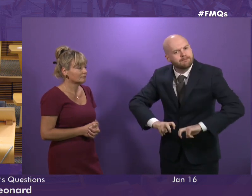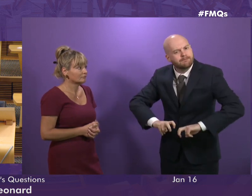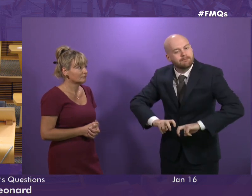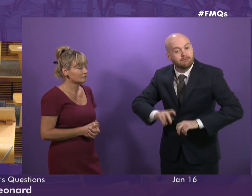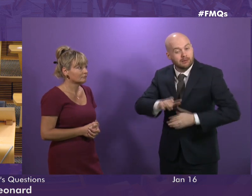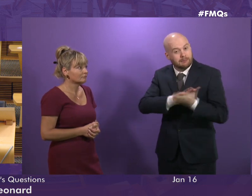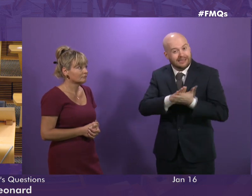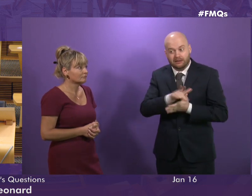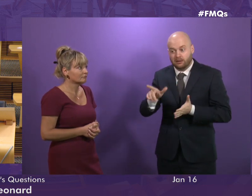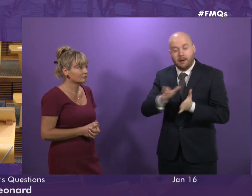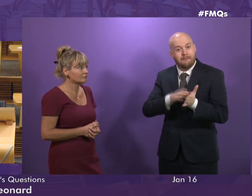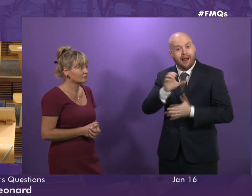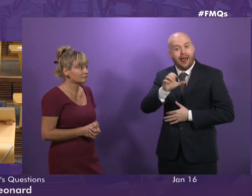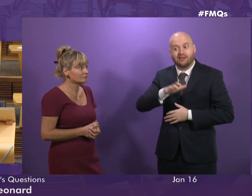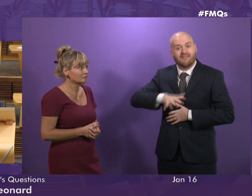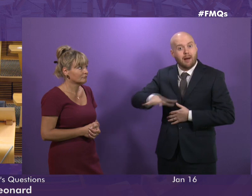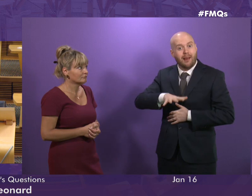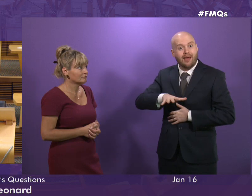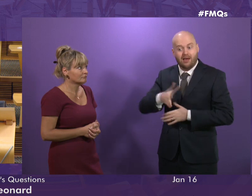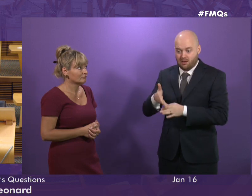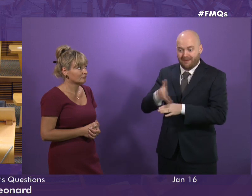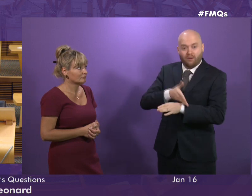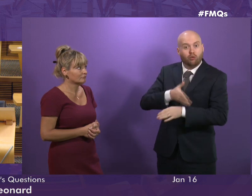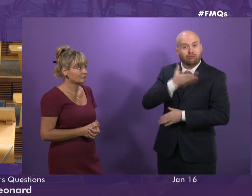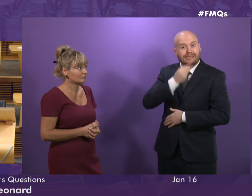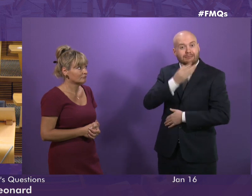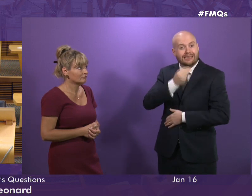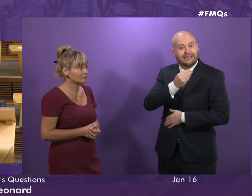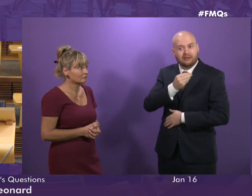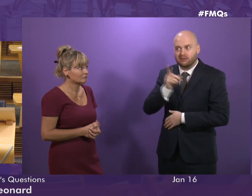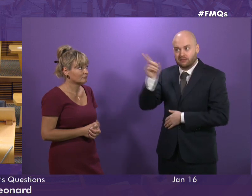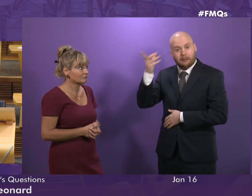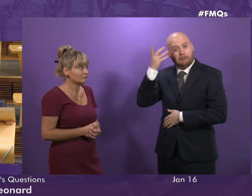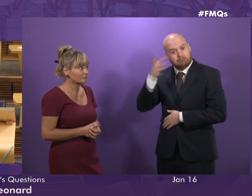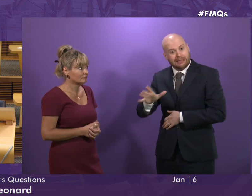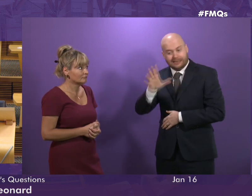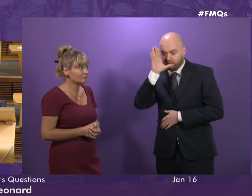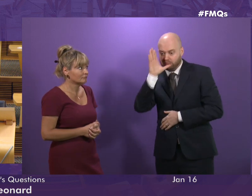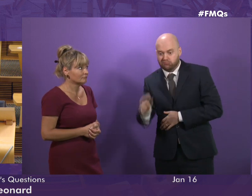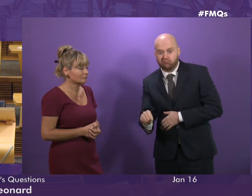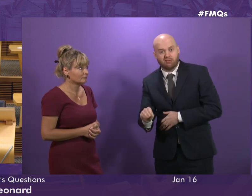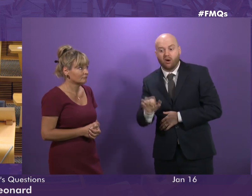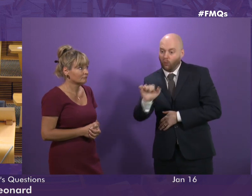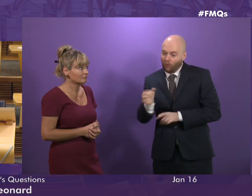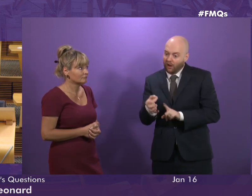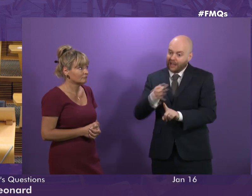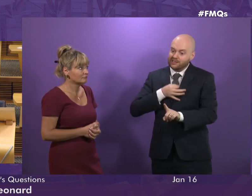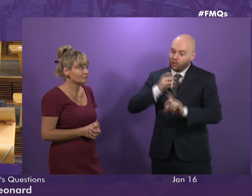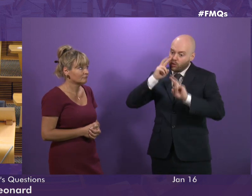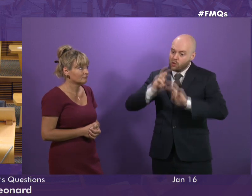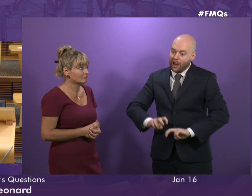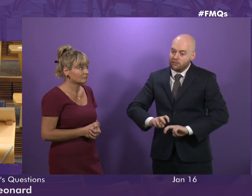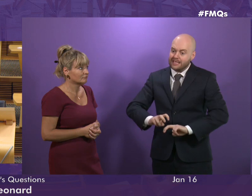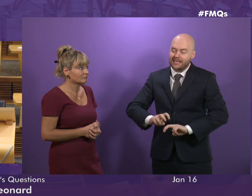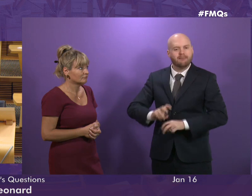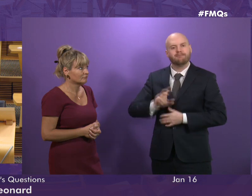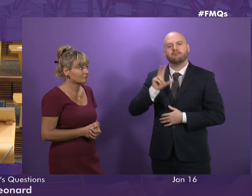before Christmas that their request for a fatal accident inquiry had been denied. Why